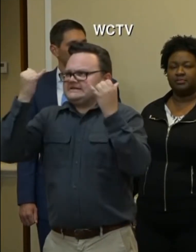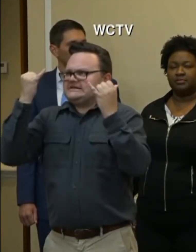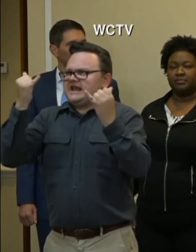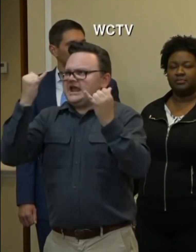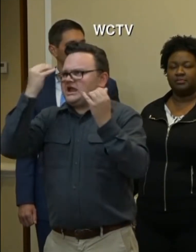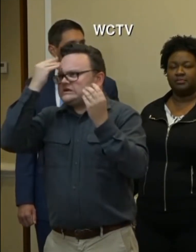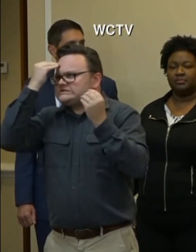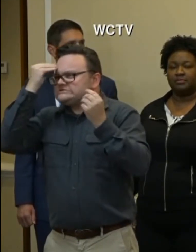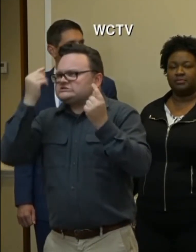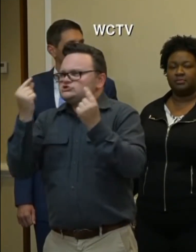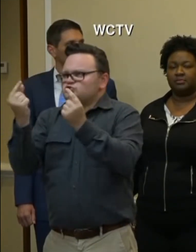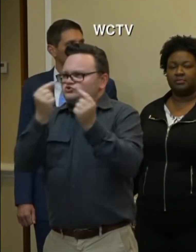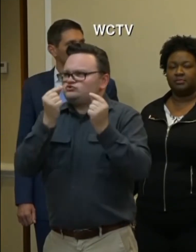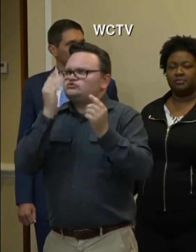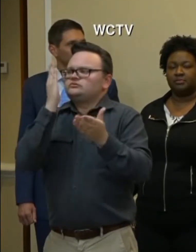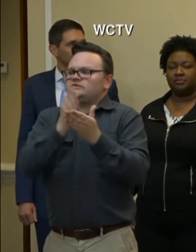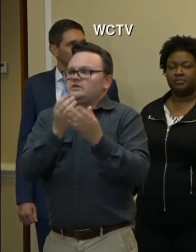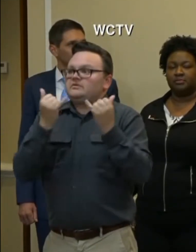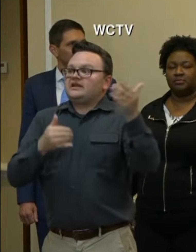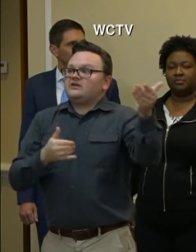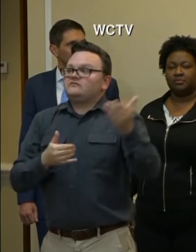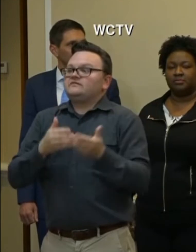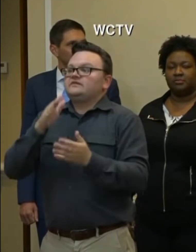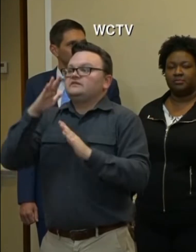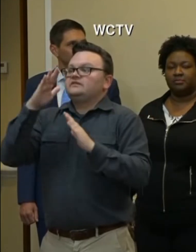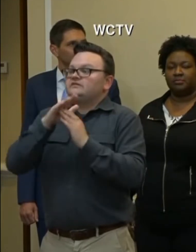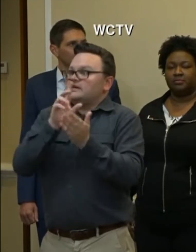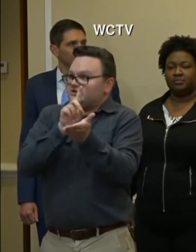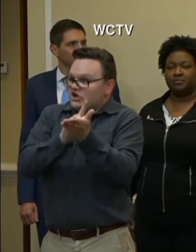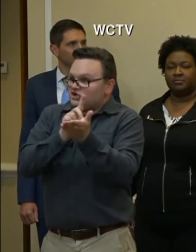General say a few words secretary Mayhew and then director